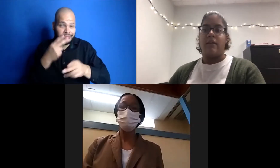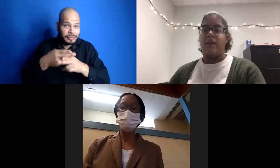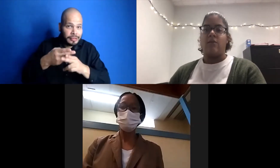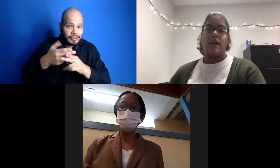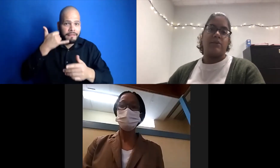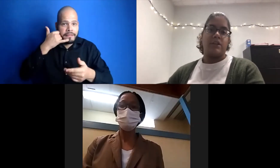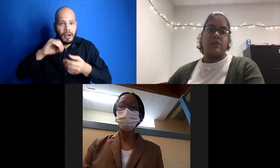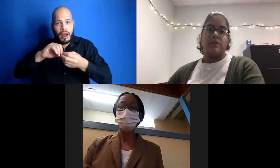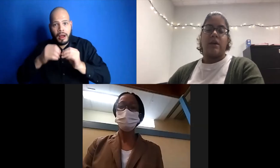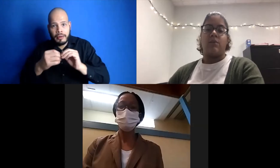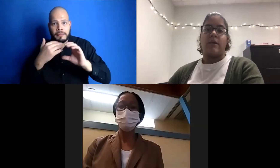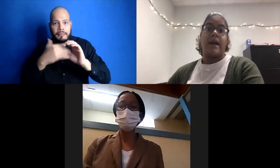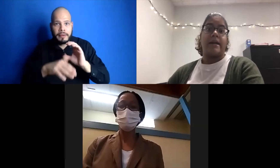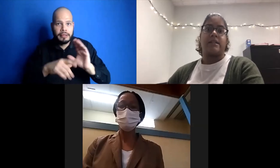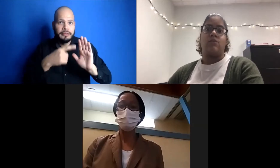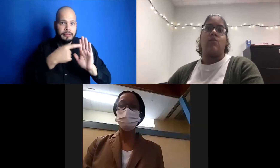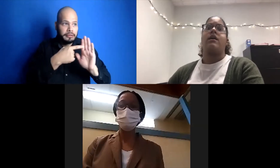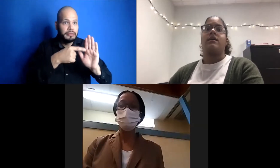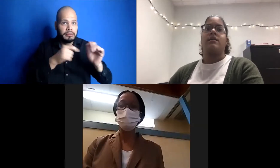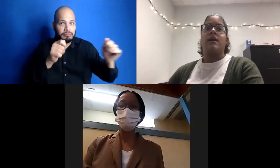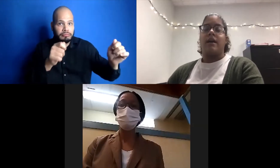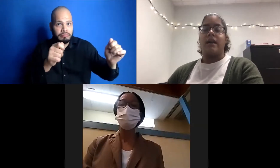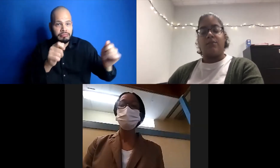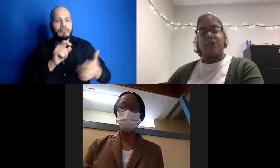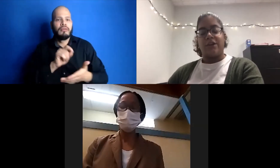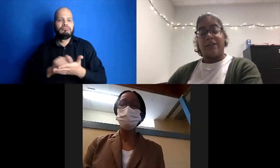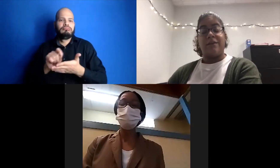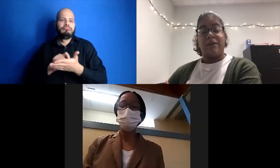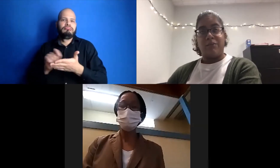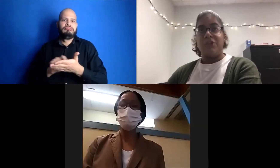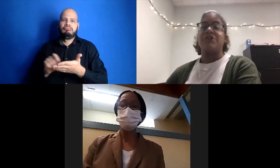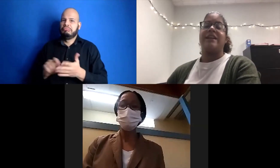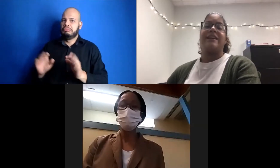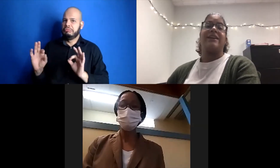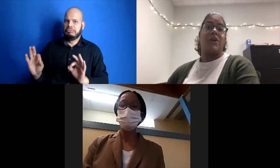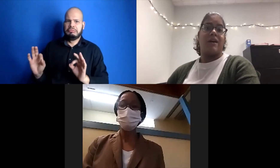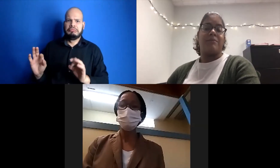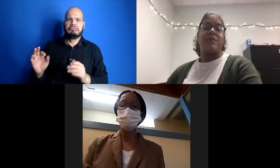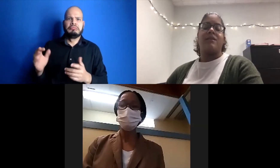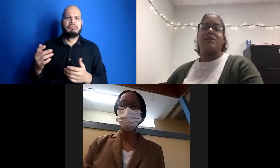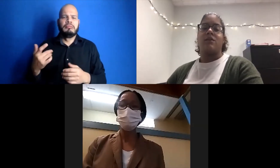were able to use that without asking why and I appreciate I appreciated it a lot so